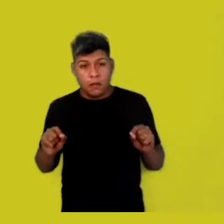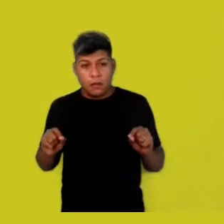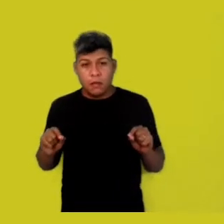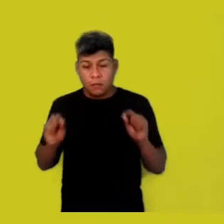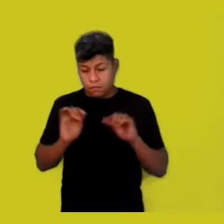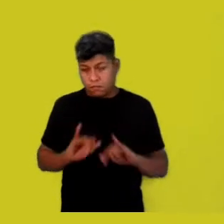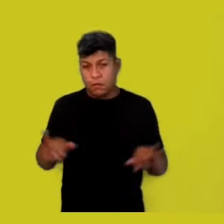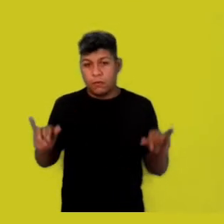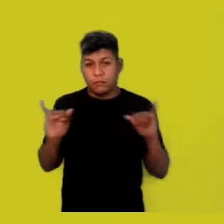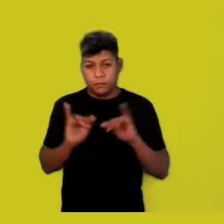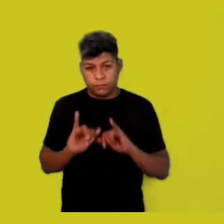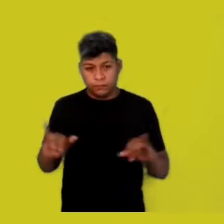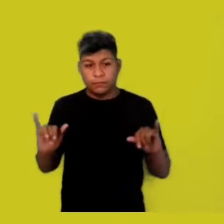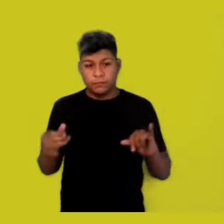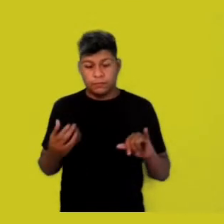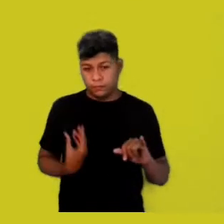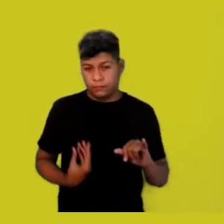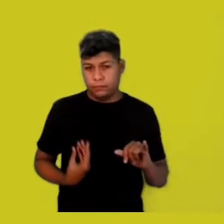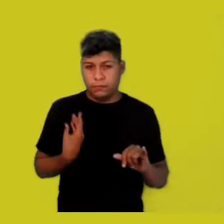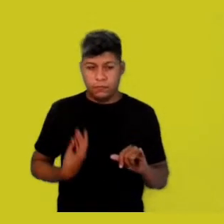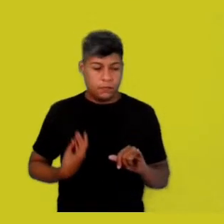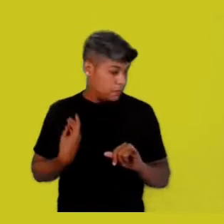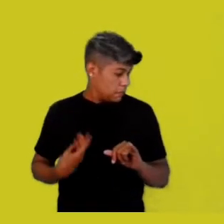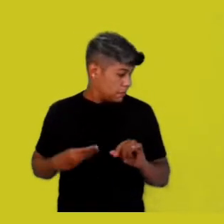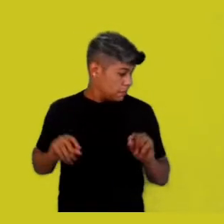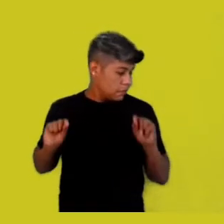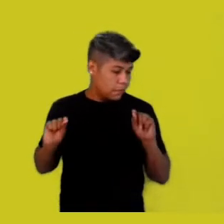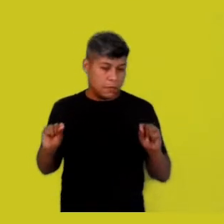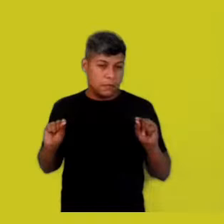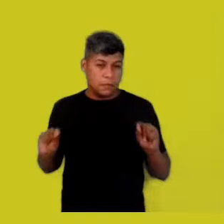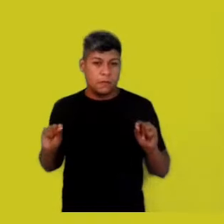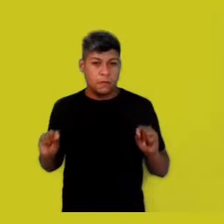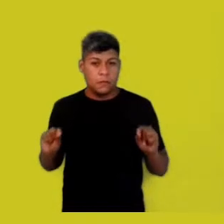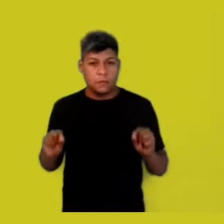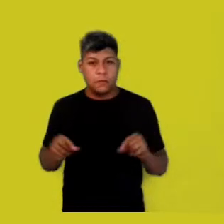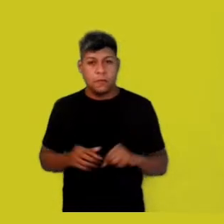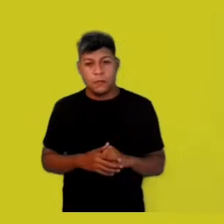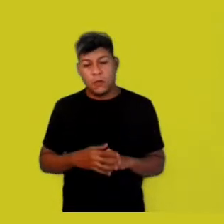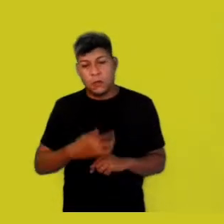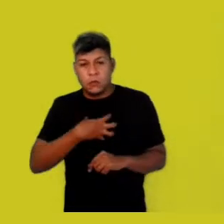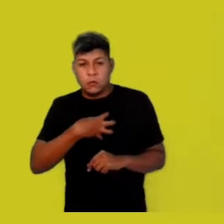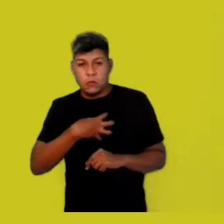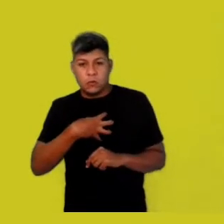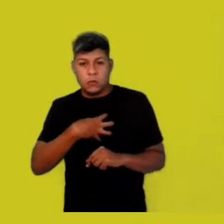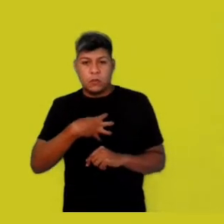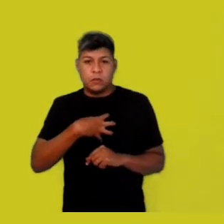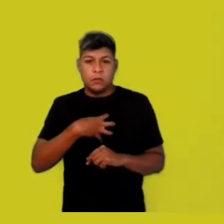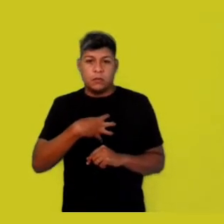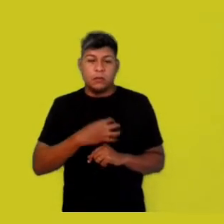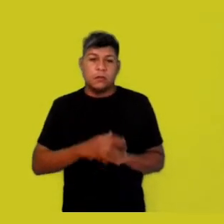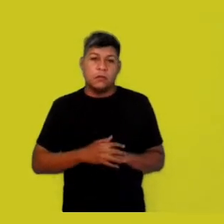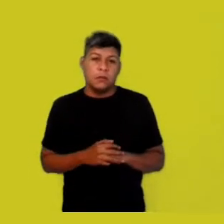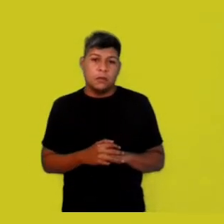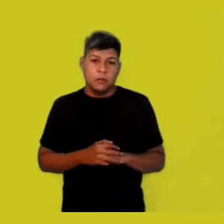on one hand, dilute themselves.